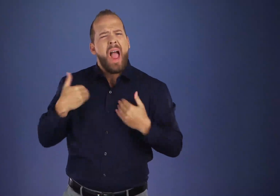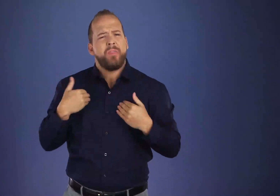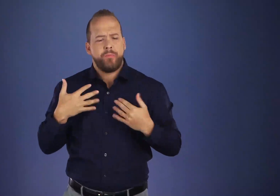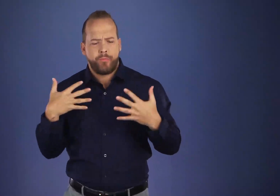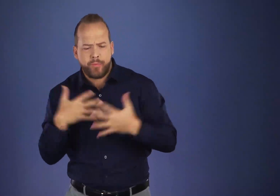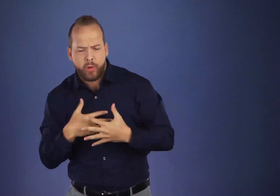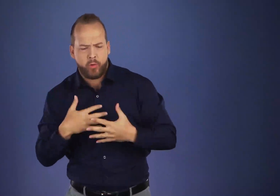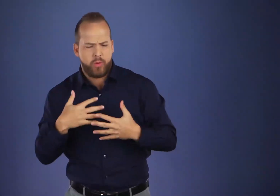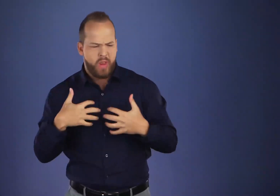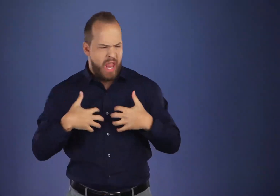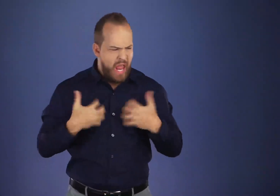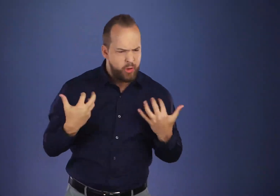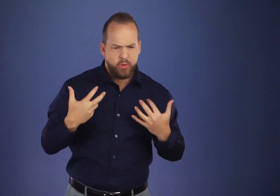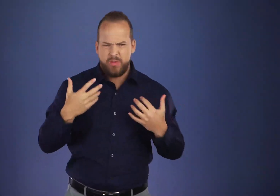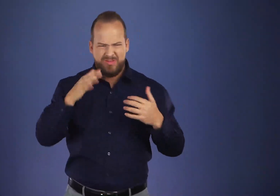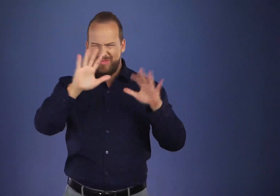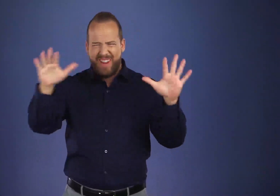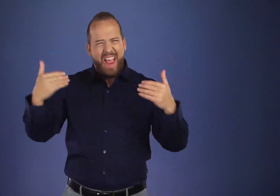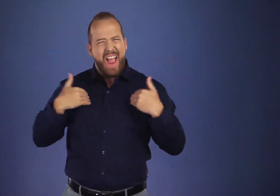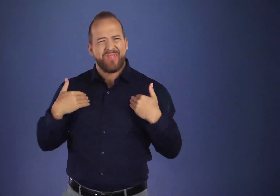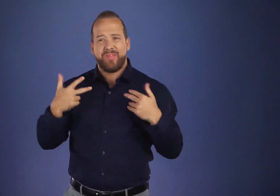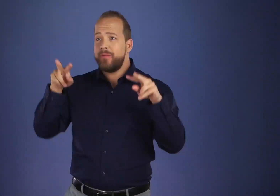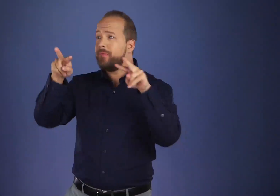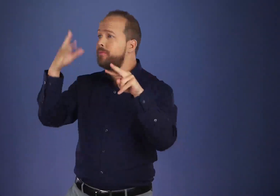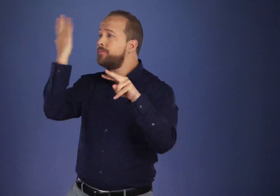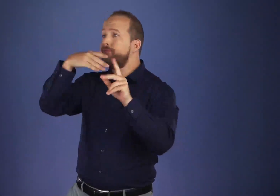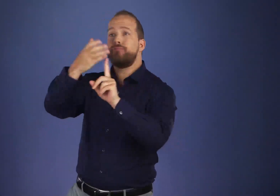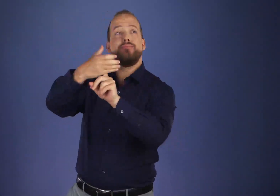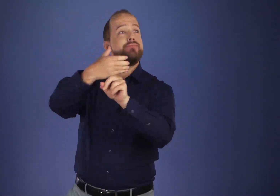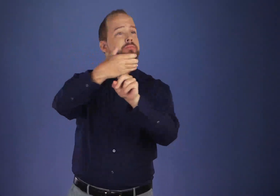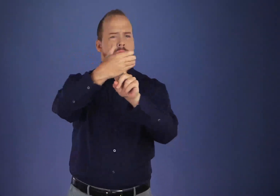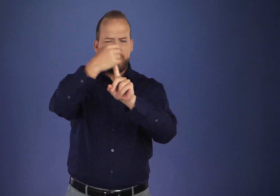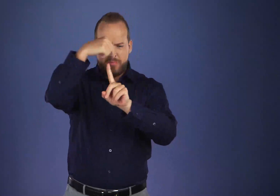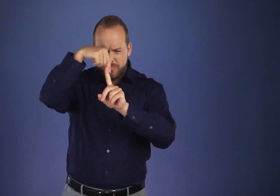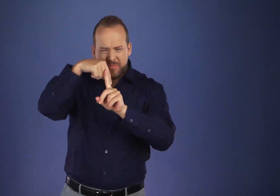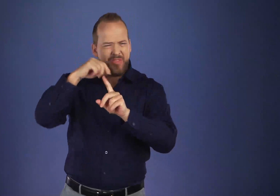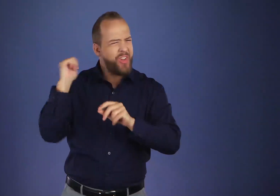Each fragment says to the others, “We are right and you are wrong.”